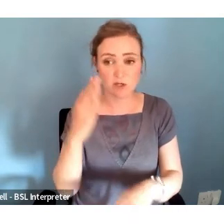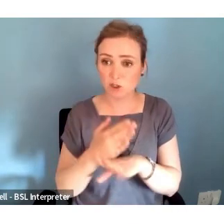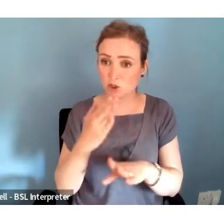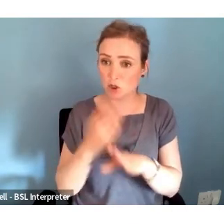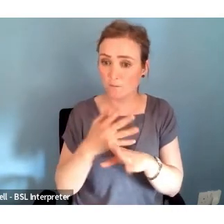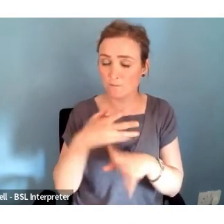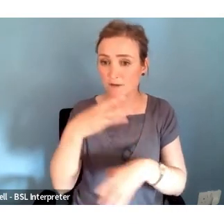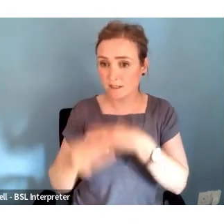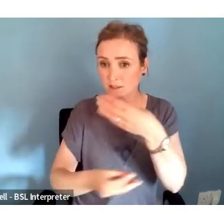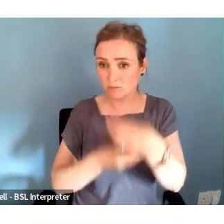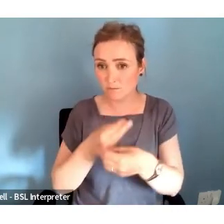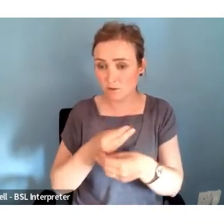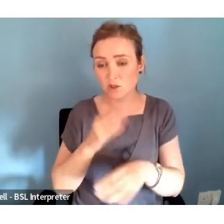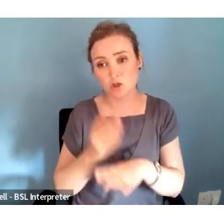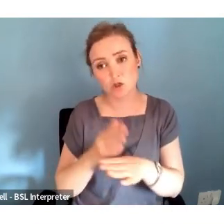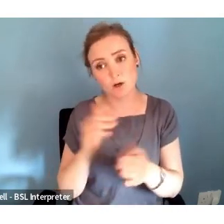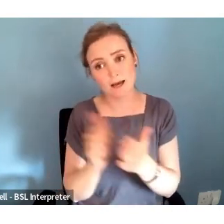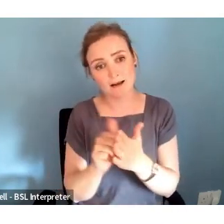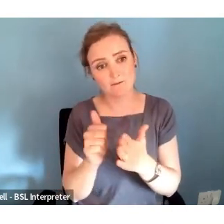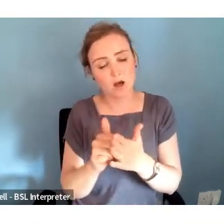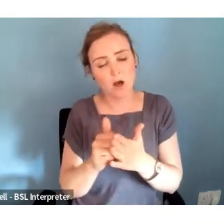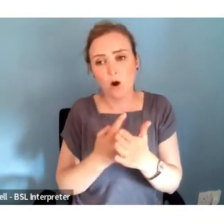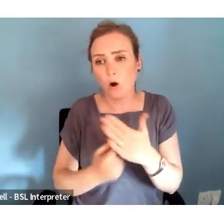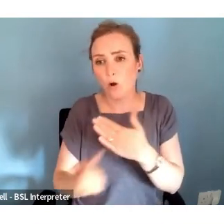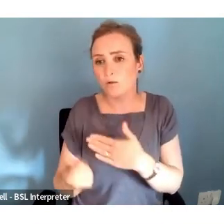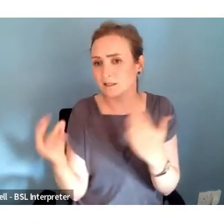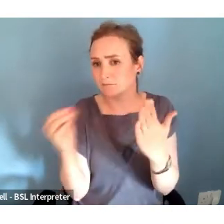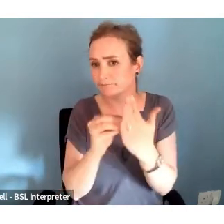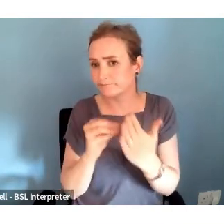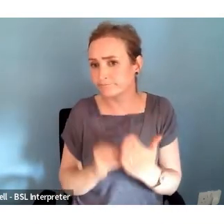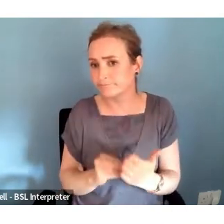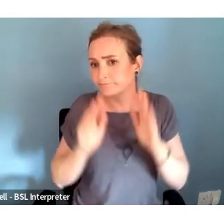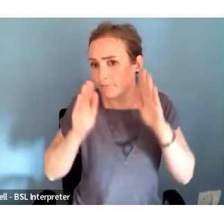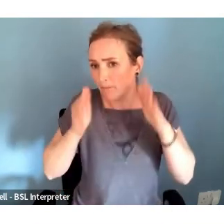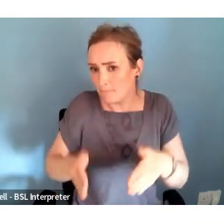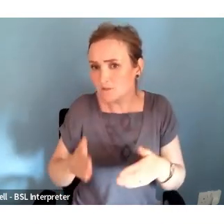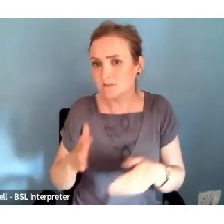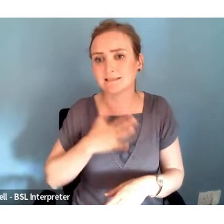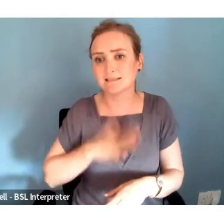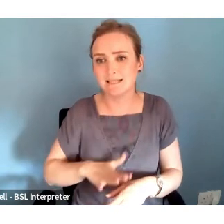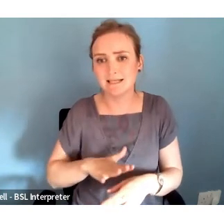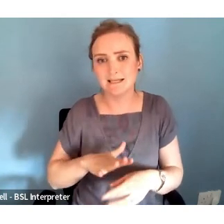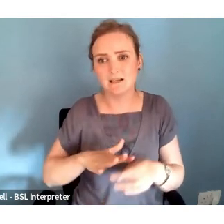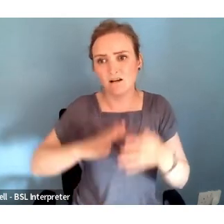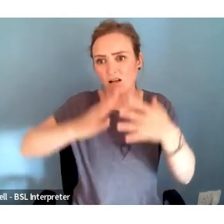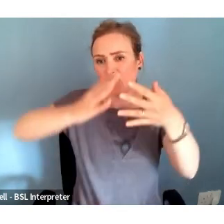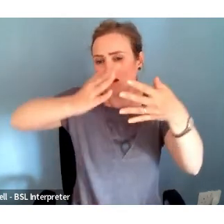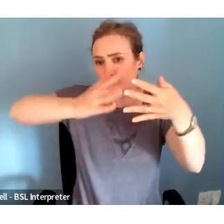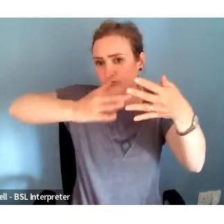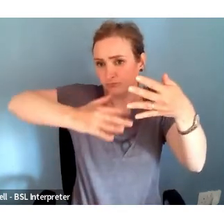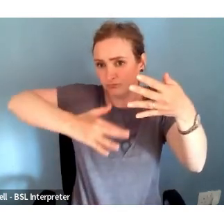must-haves on there, if a candidate has them , but are disabled so their cv is